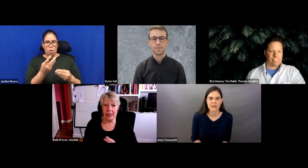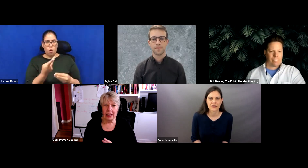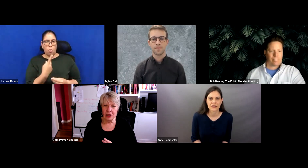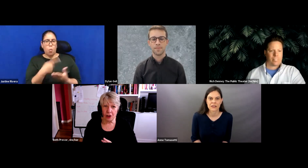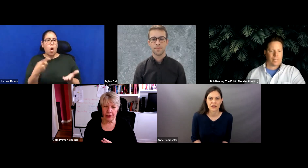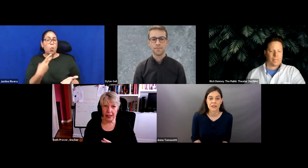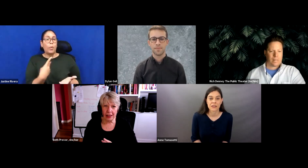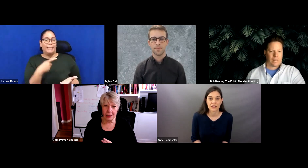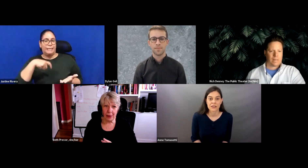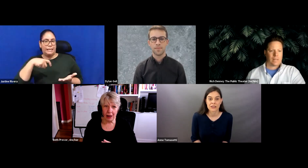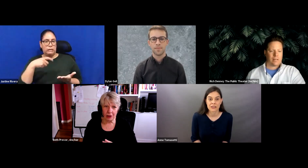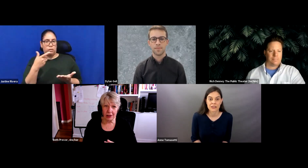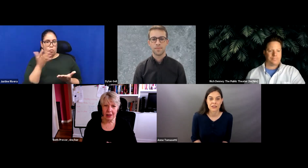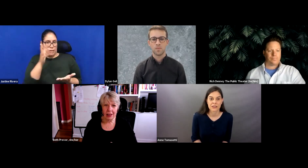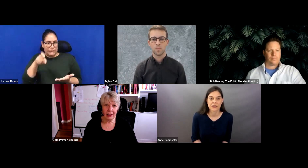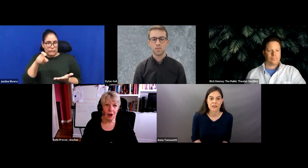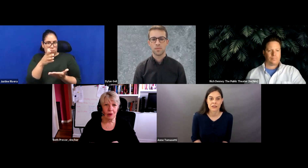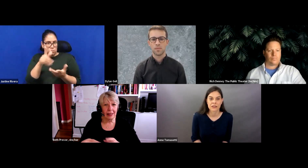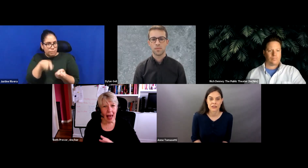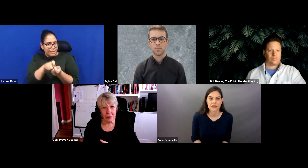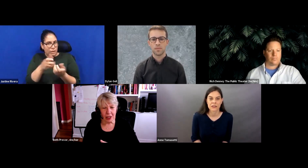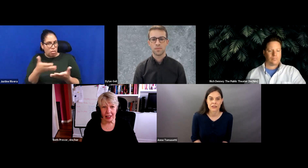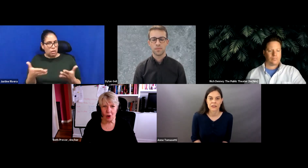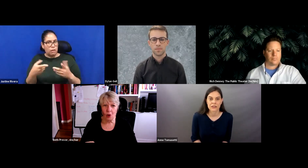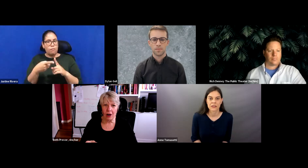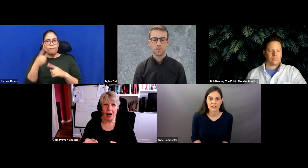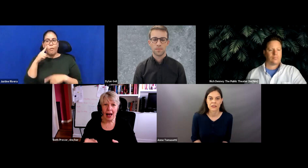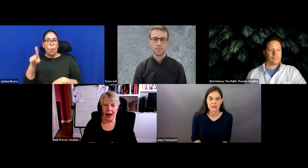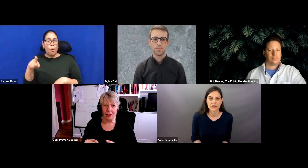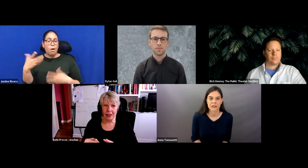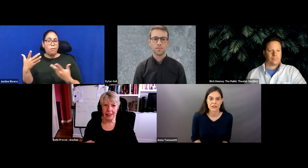would need certain things about, you know, captioning, or how the